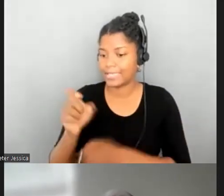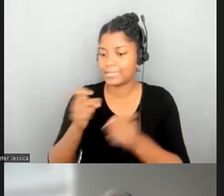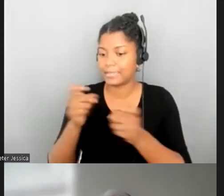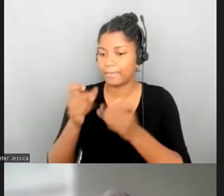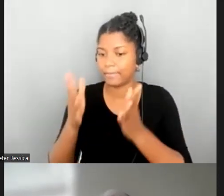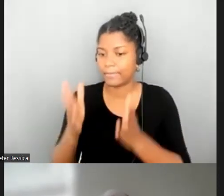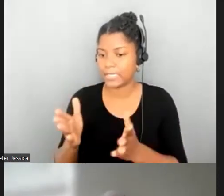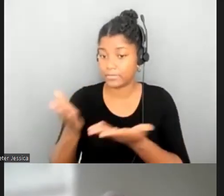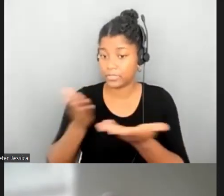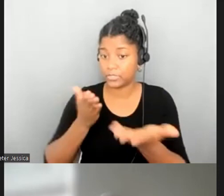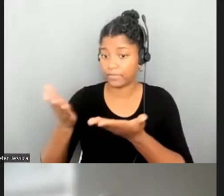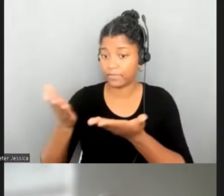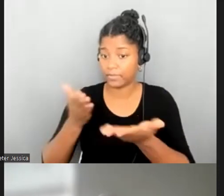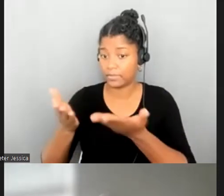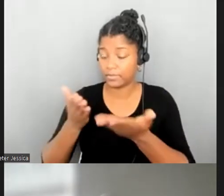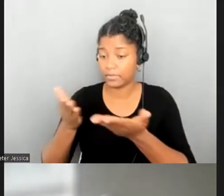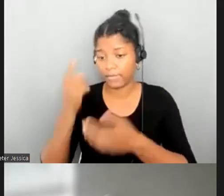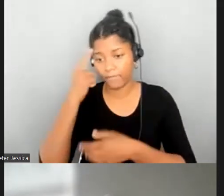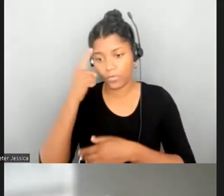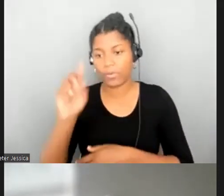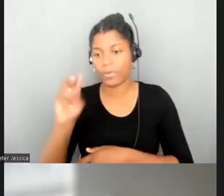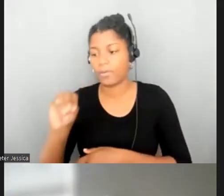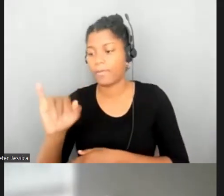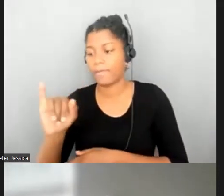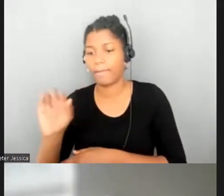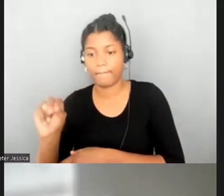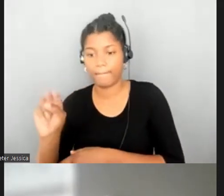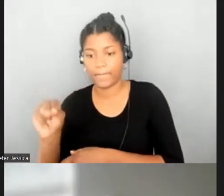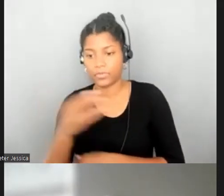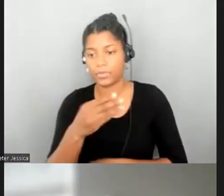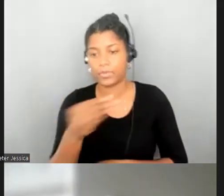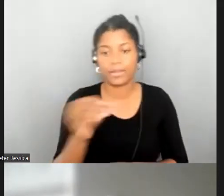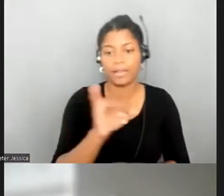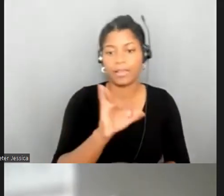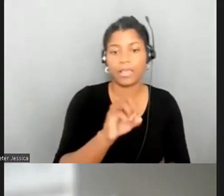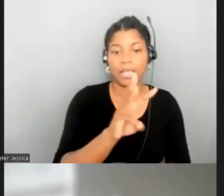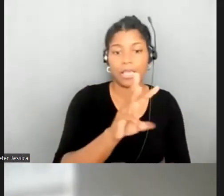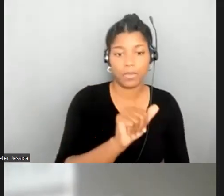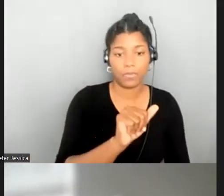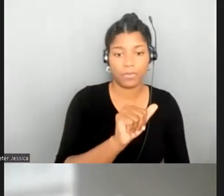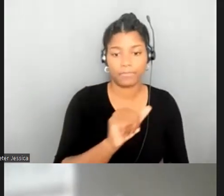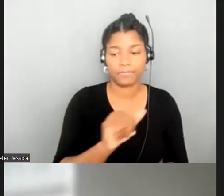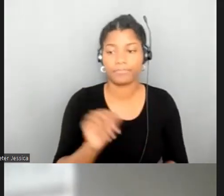That is for both Minnesota and Iowa. I can answer for Iowa.